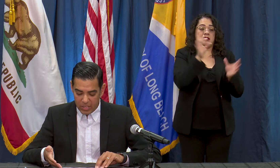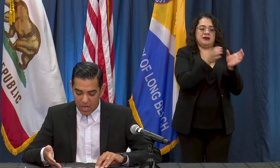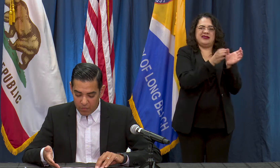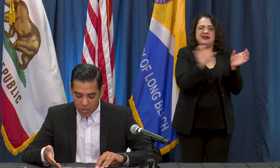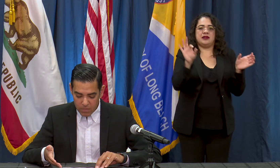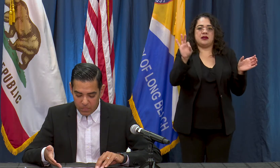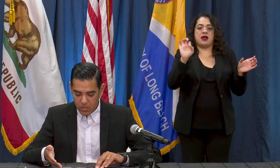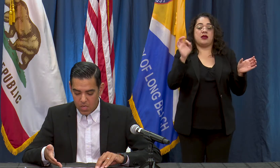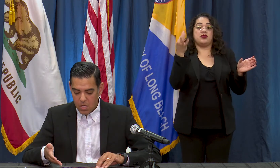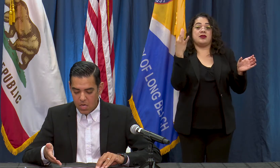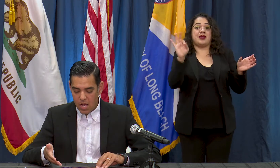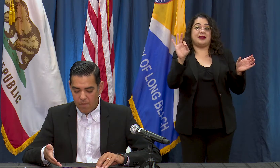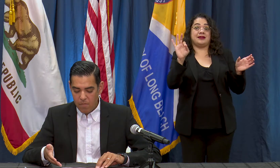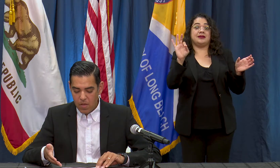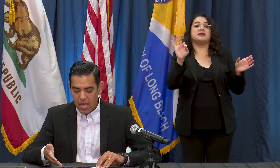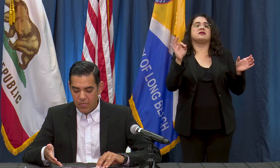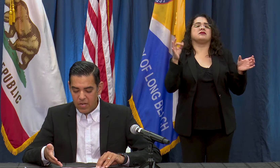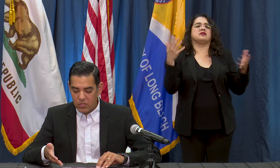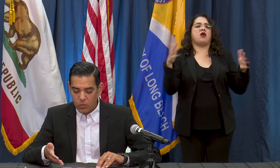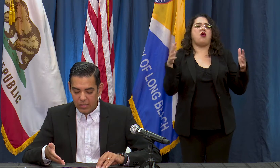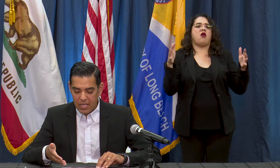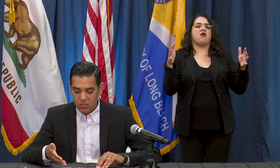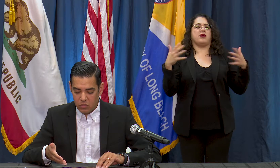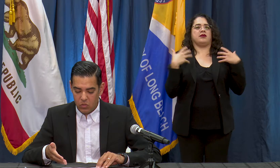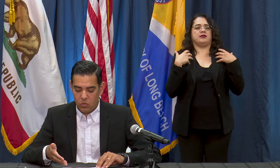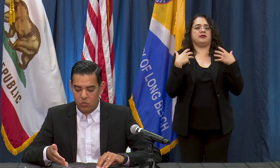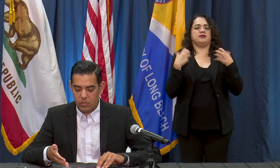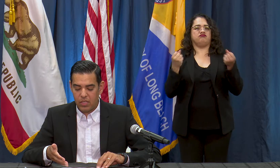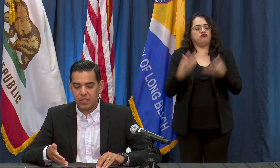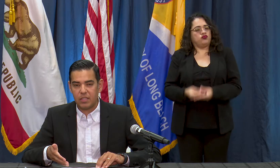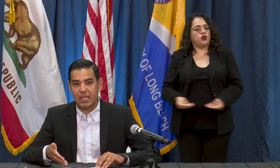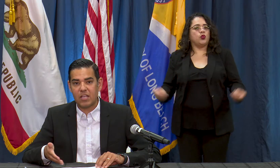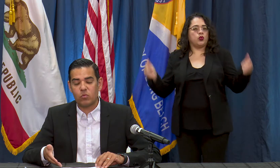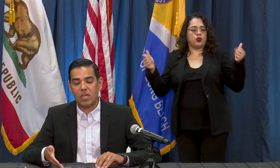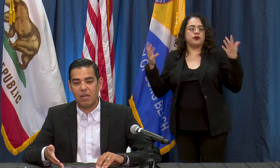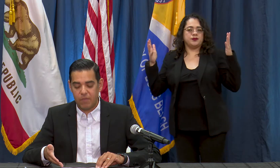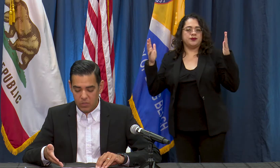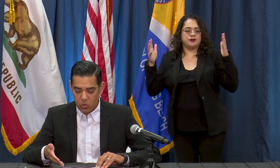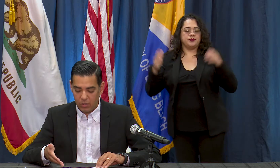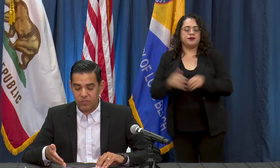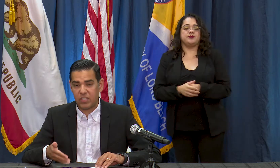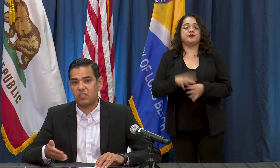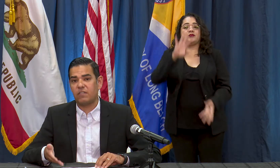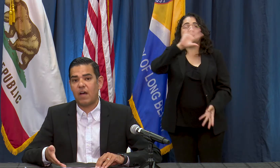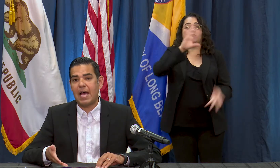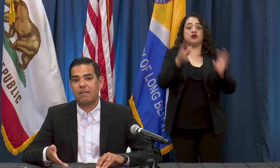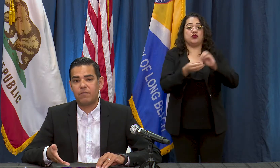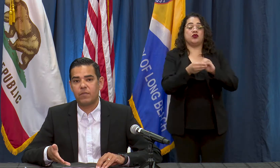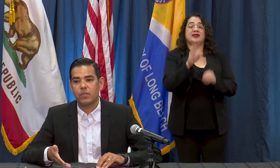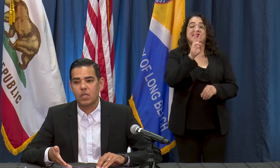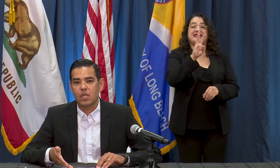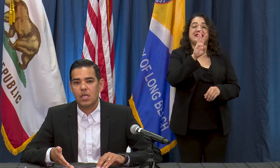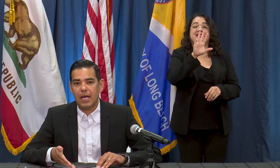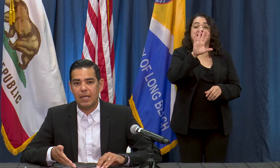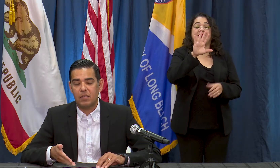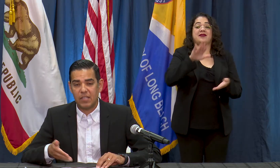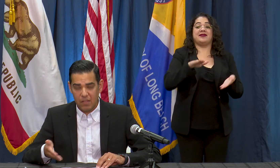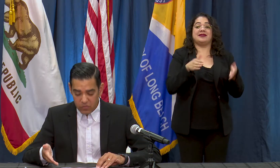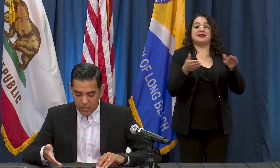recovered and then as it relates to deaths, we have a total of 65 deaths in